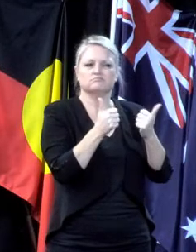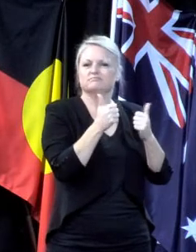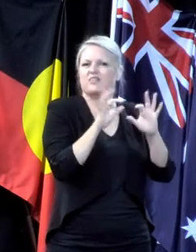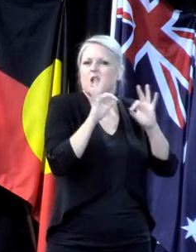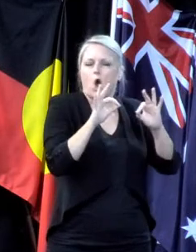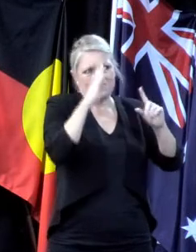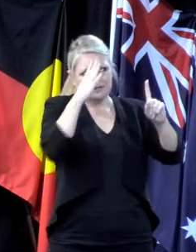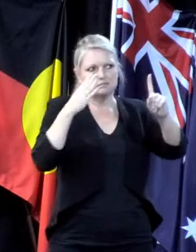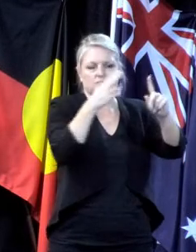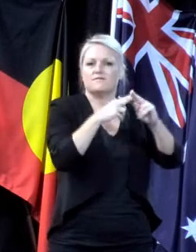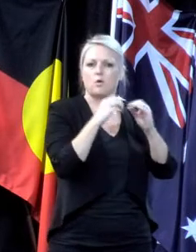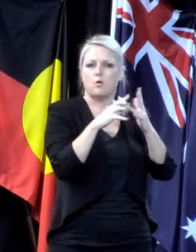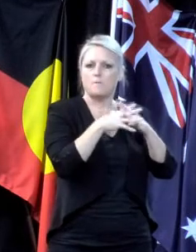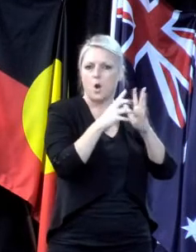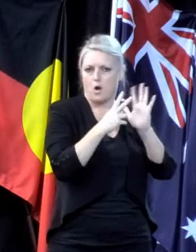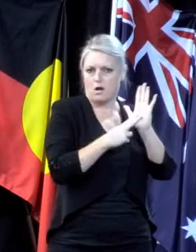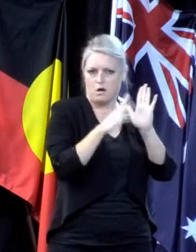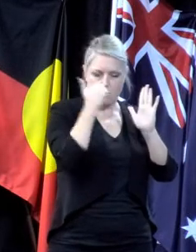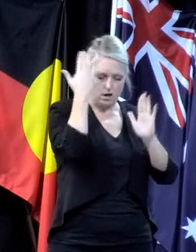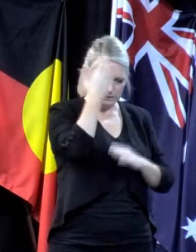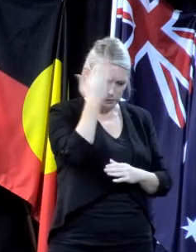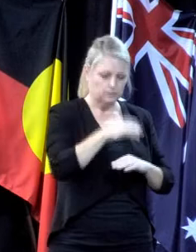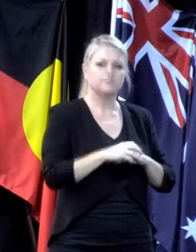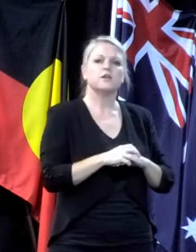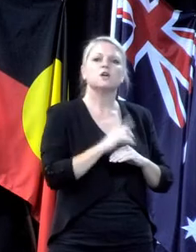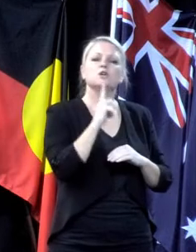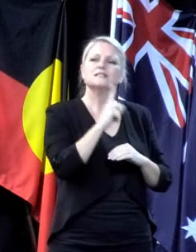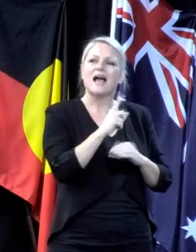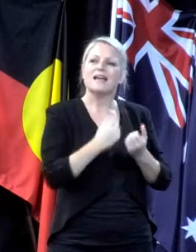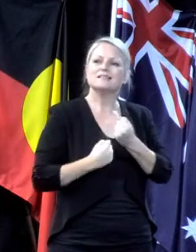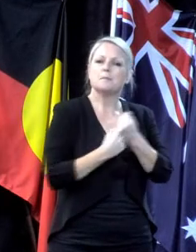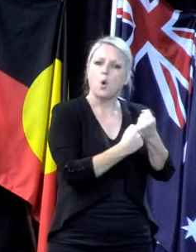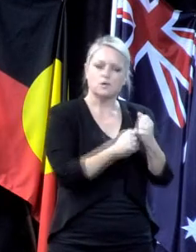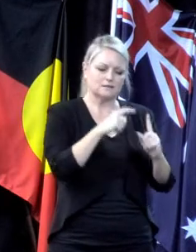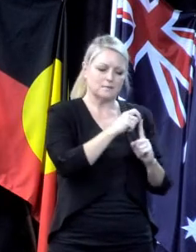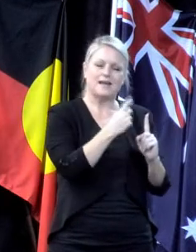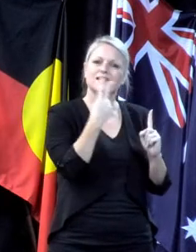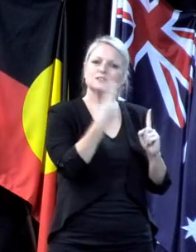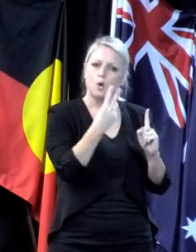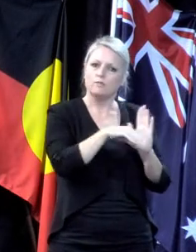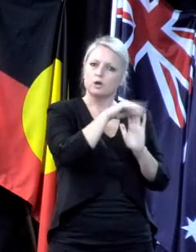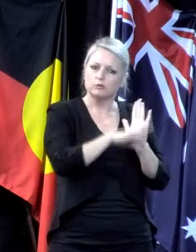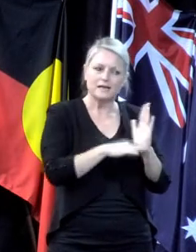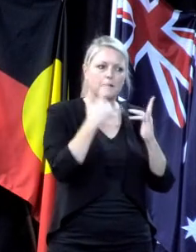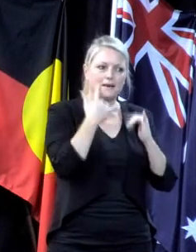And then, you said this, "This practice supports the guidelines of the P-12 curriculum, assessment, reporting framework